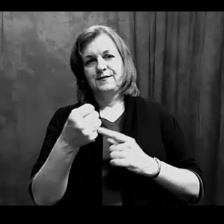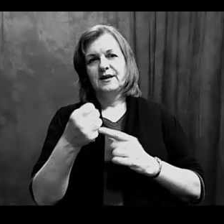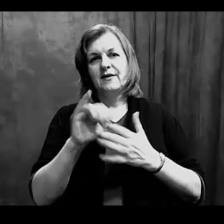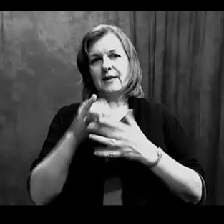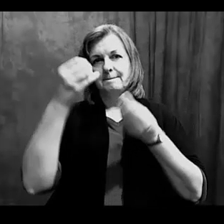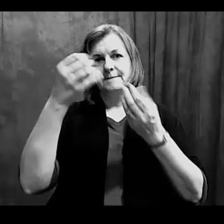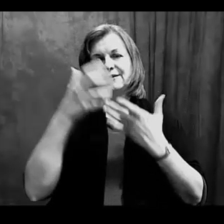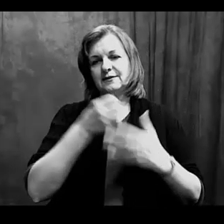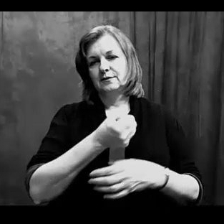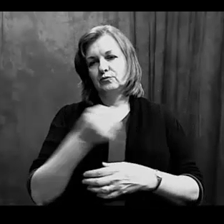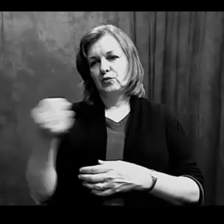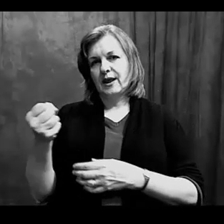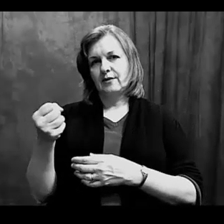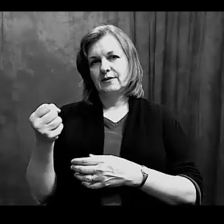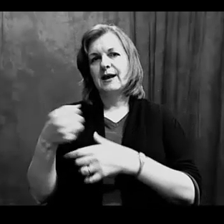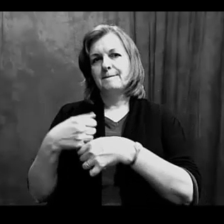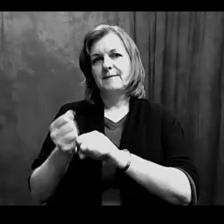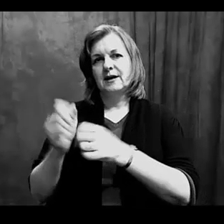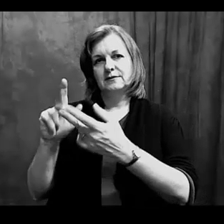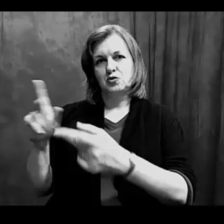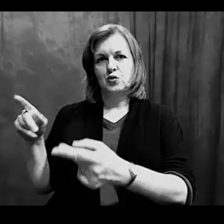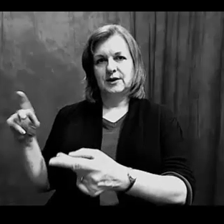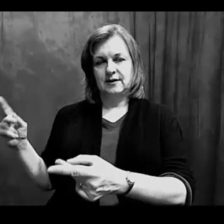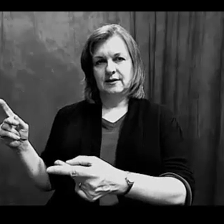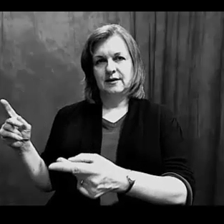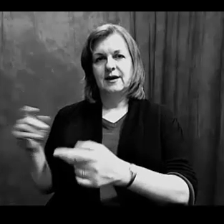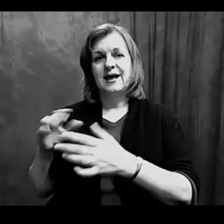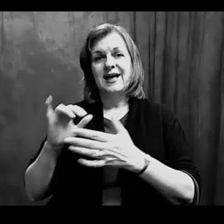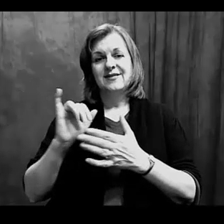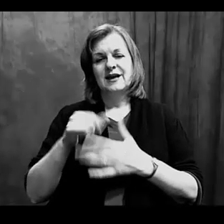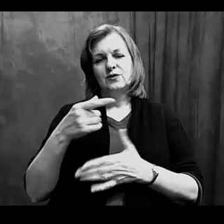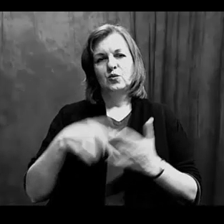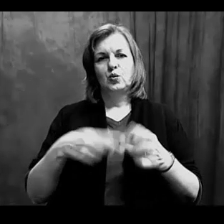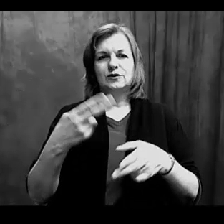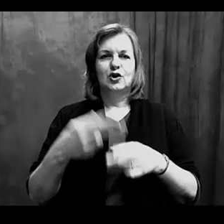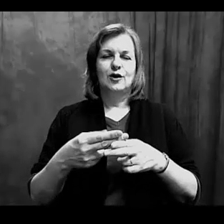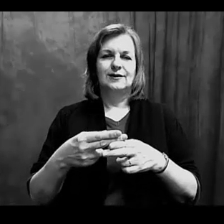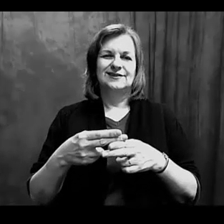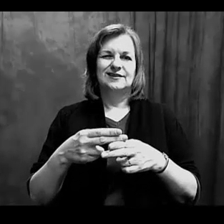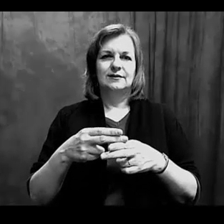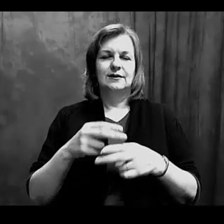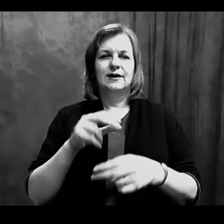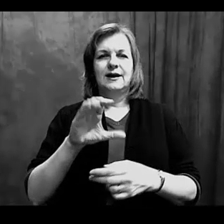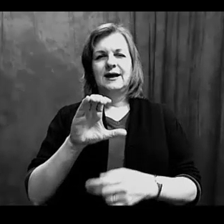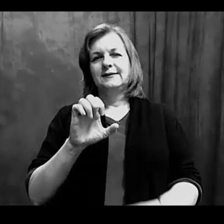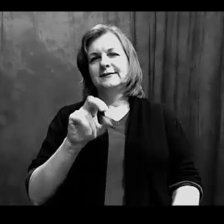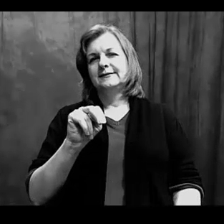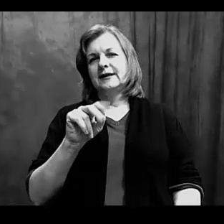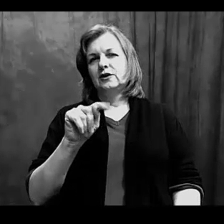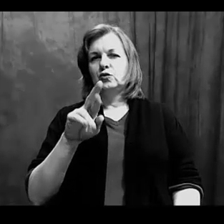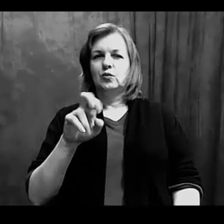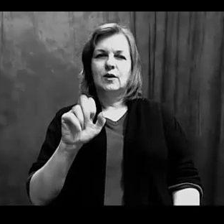thinking about DNA and then another one thinking about how it replicates and behaves so we'll come back to this